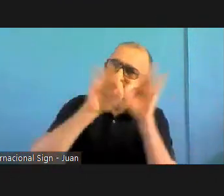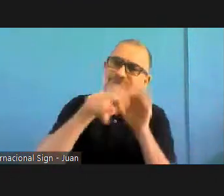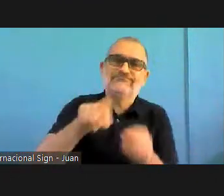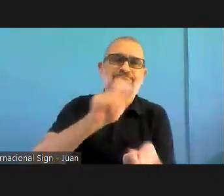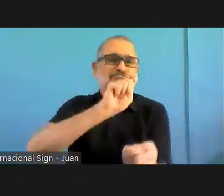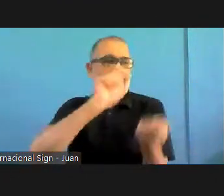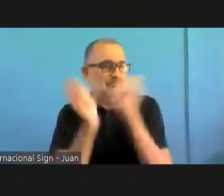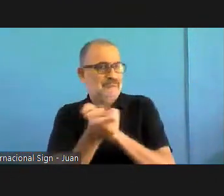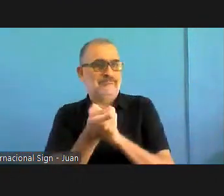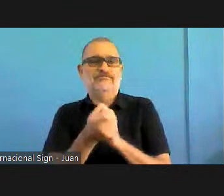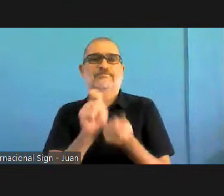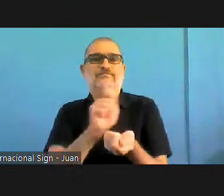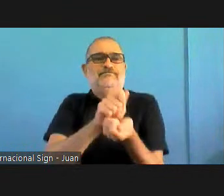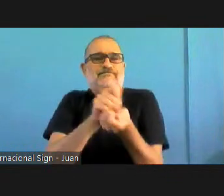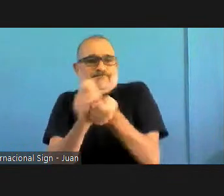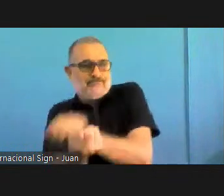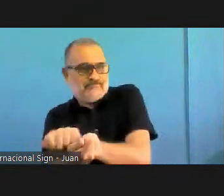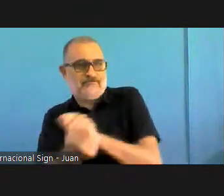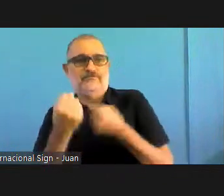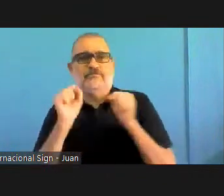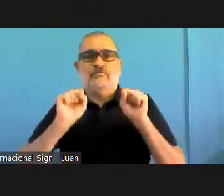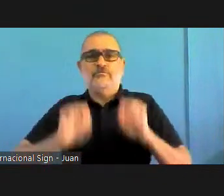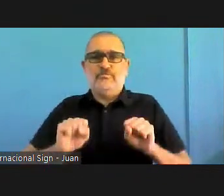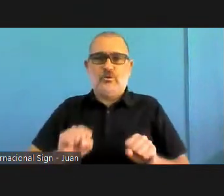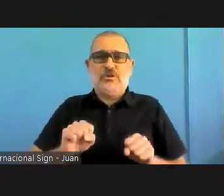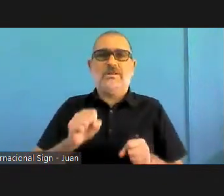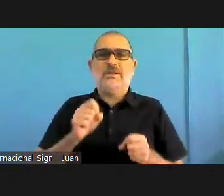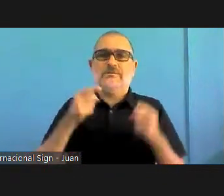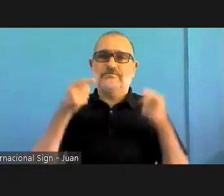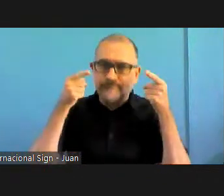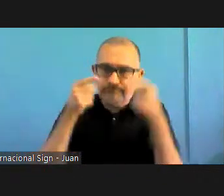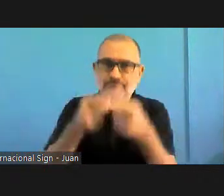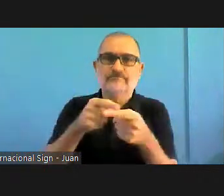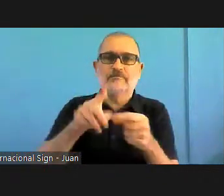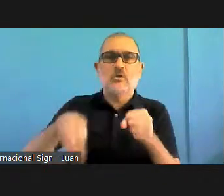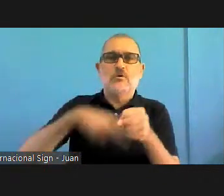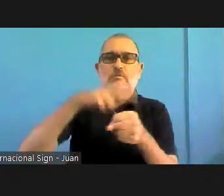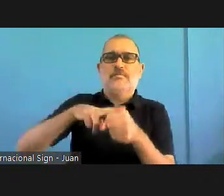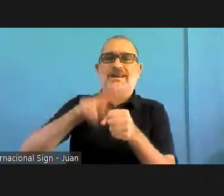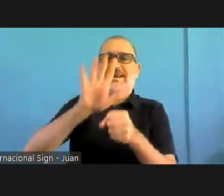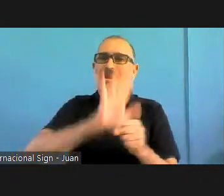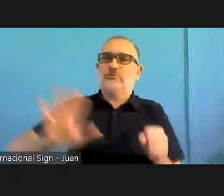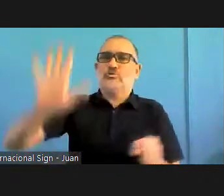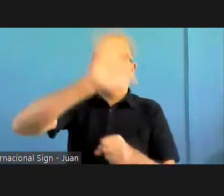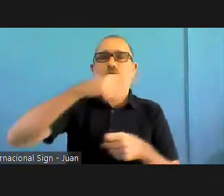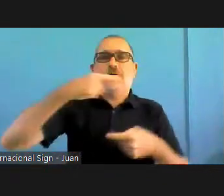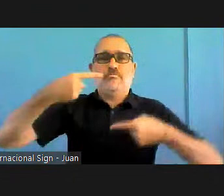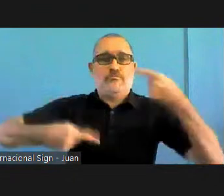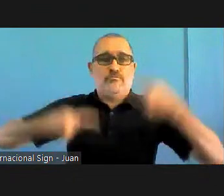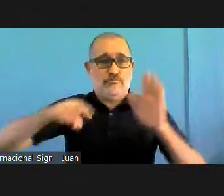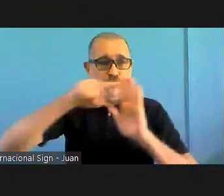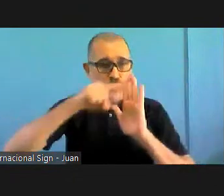NCDs, was developed back in 2020 and is now being modeled for implementation.